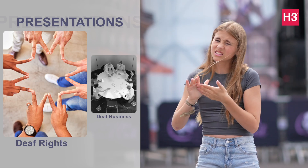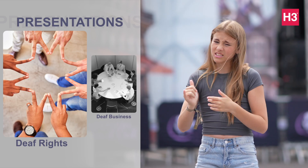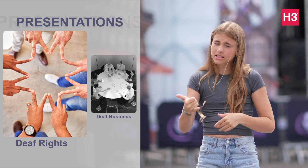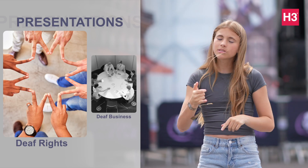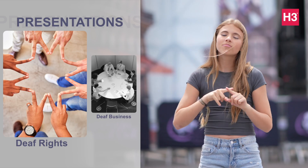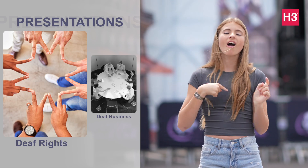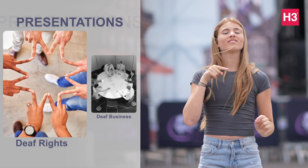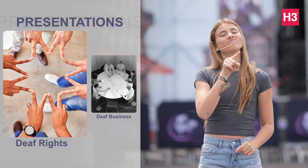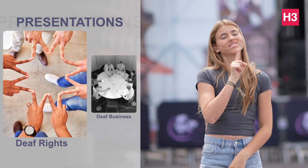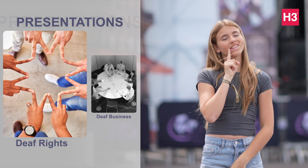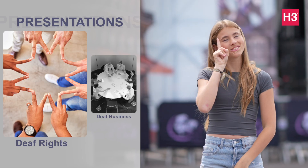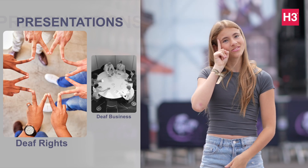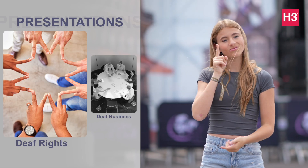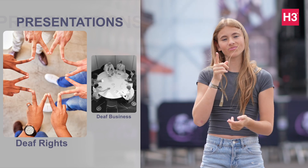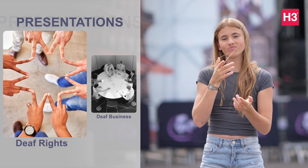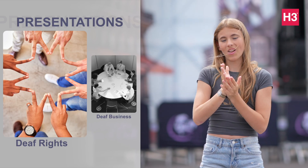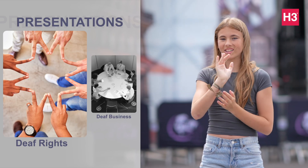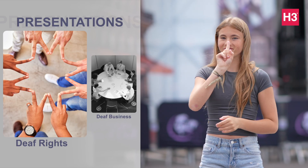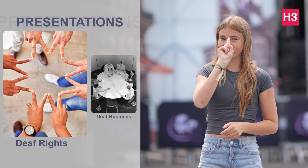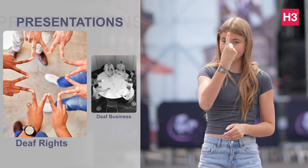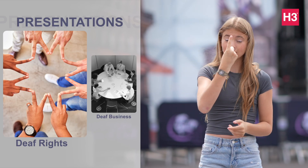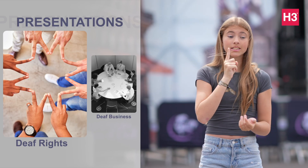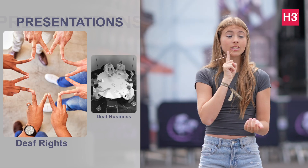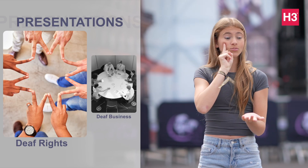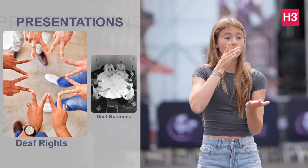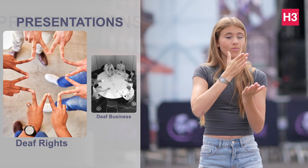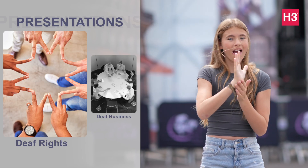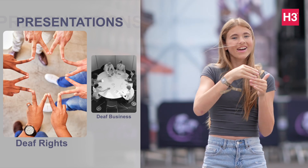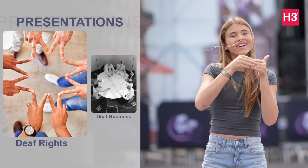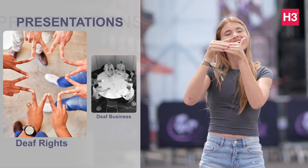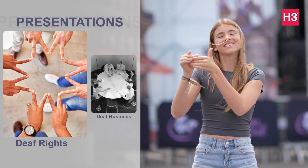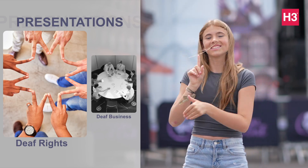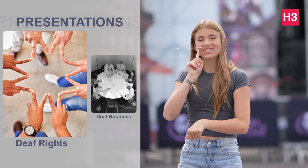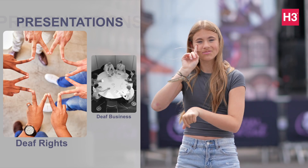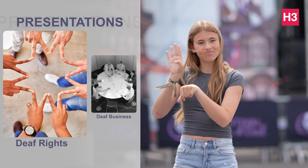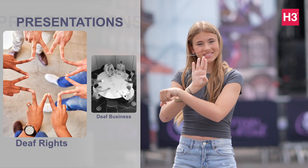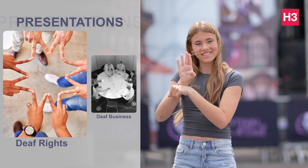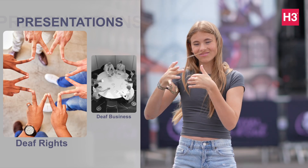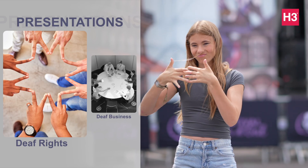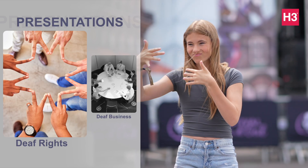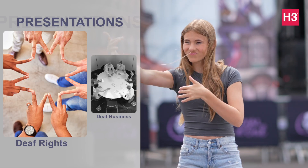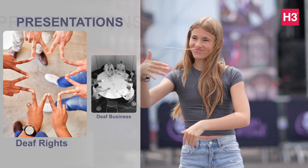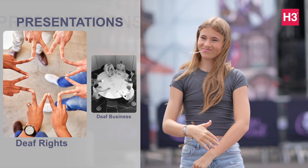more important — because Deaf rights make Deaf business possible!